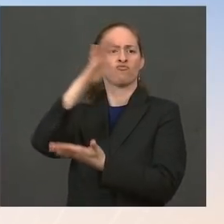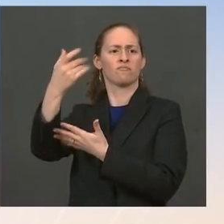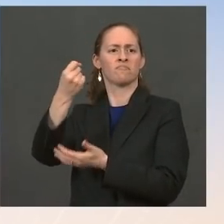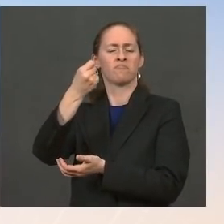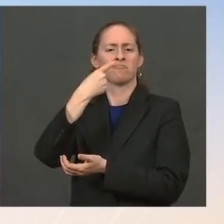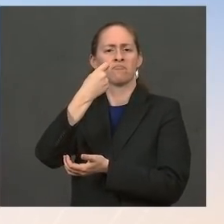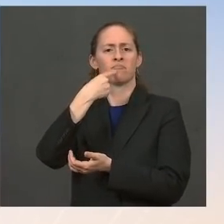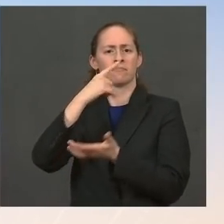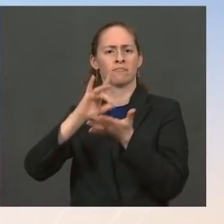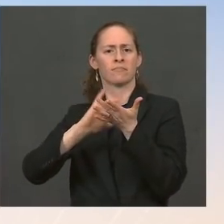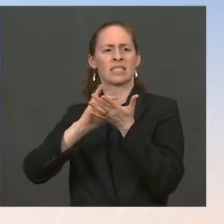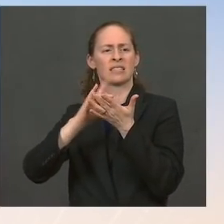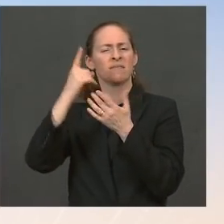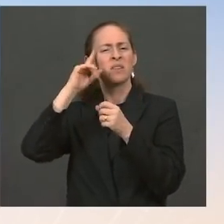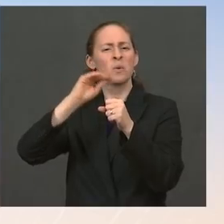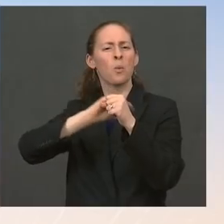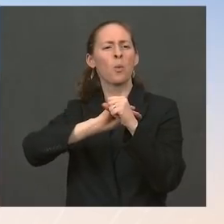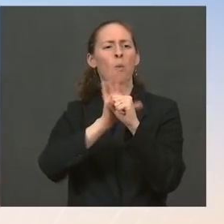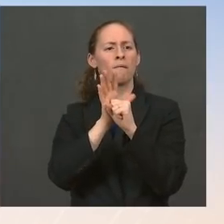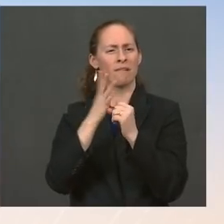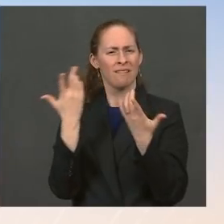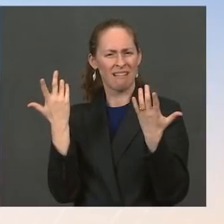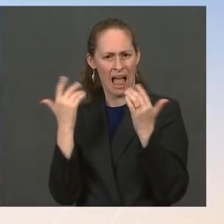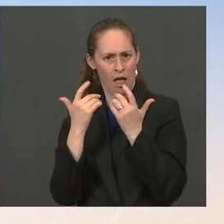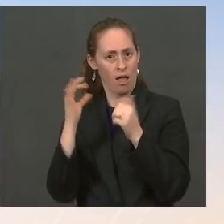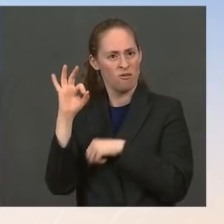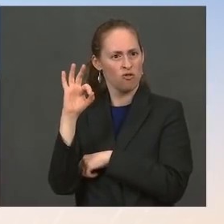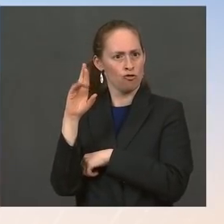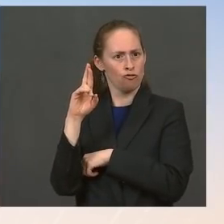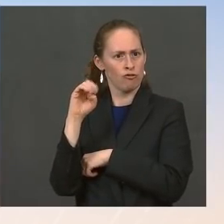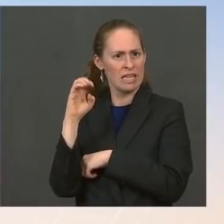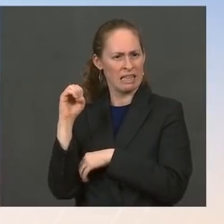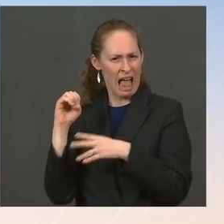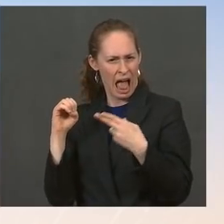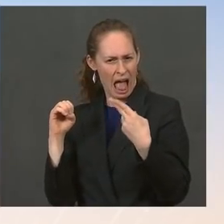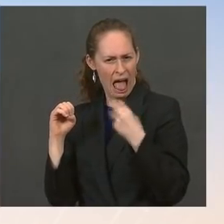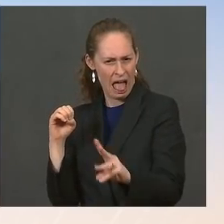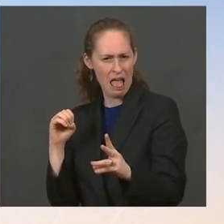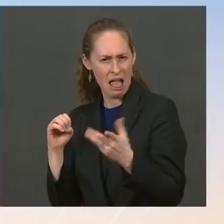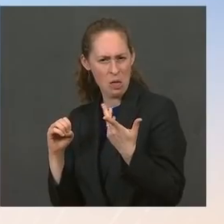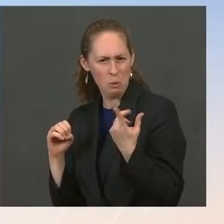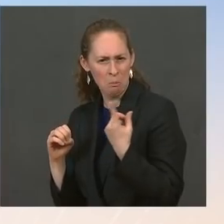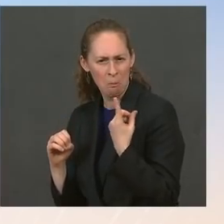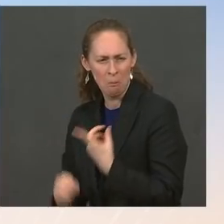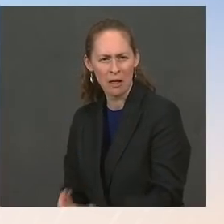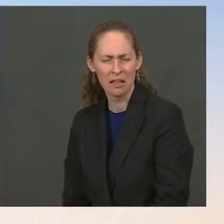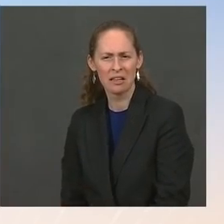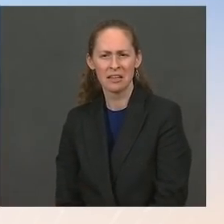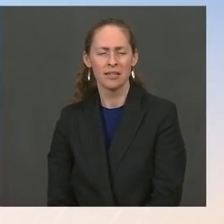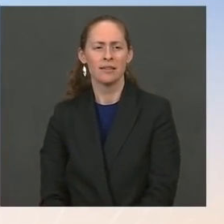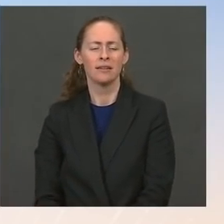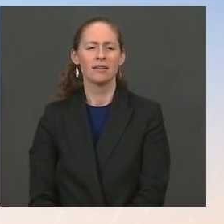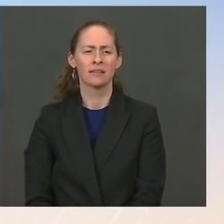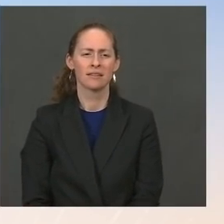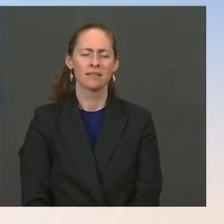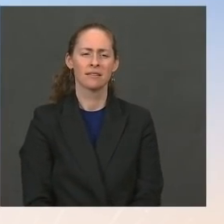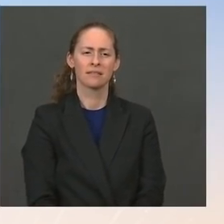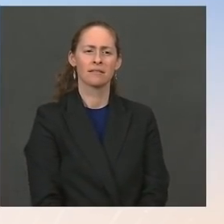Can you lay just, sort of, how that would work, ensuring that that pill might be free? Ms. Psaki: Well, as you know, vaccines around the country